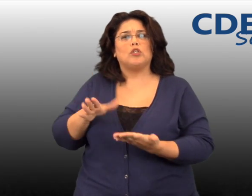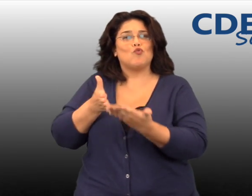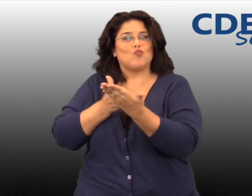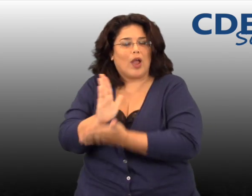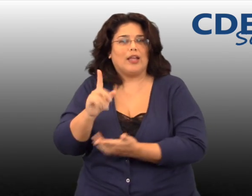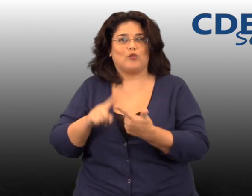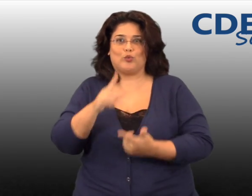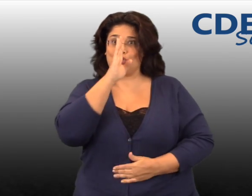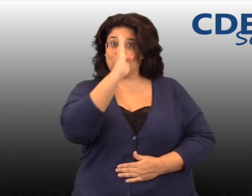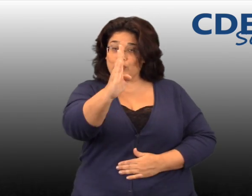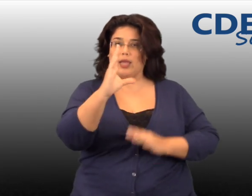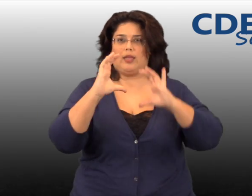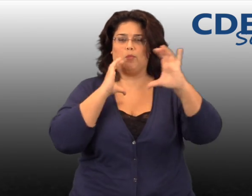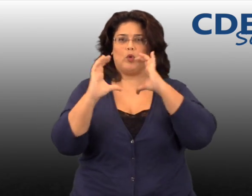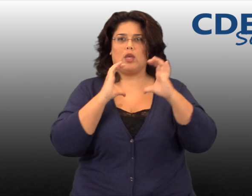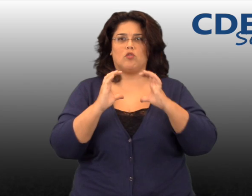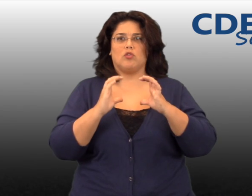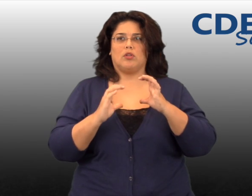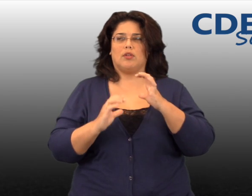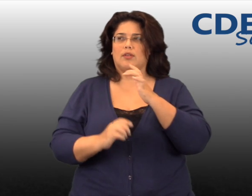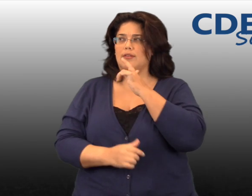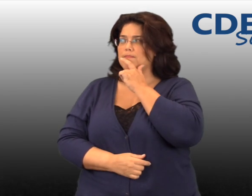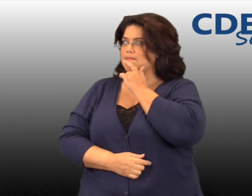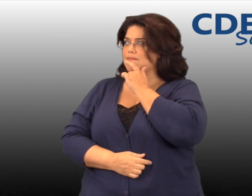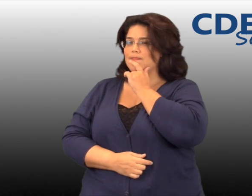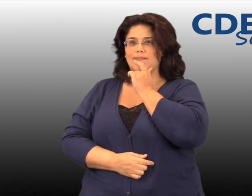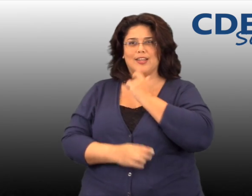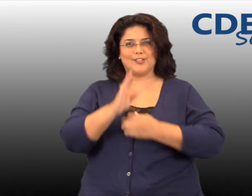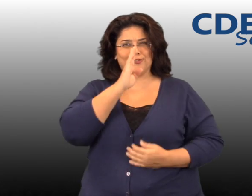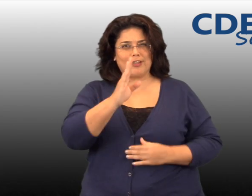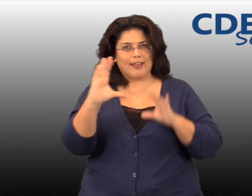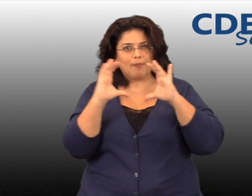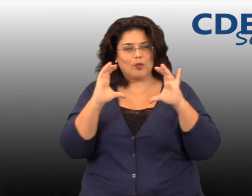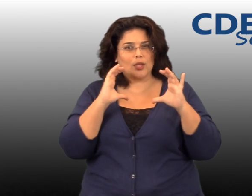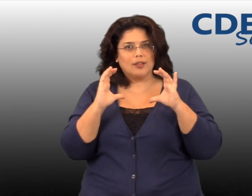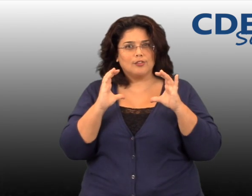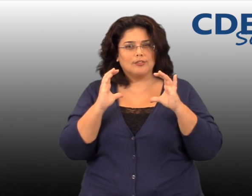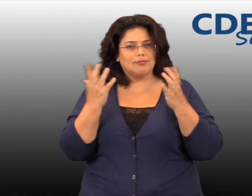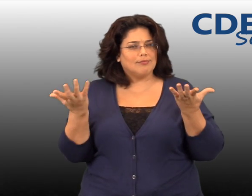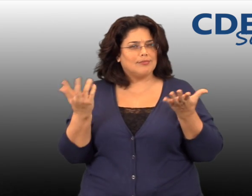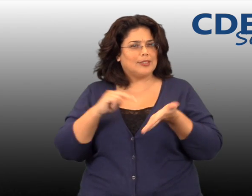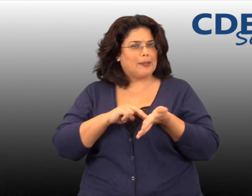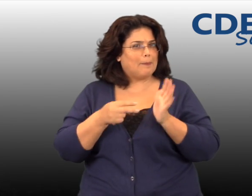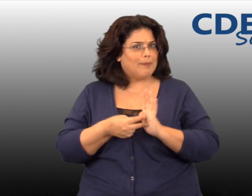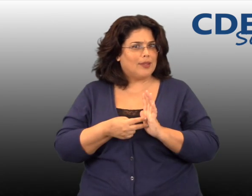the Deaf or Hard of Hearing student’s right to direct communication. Hmm, direct communication.